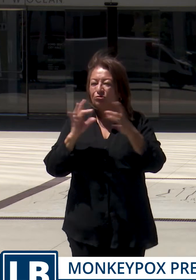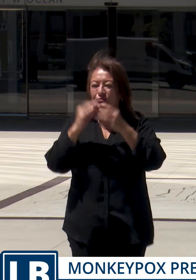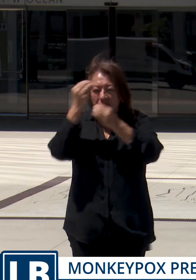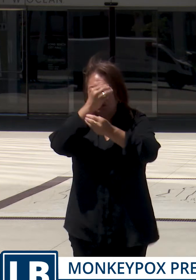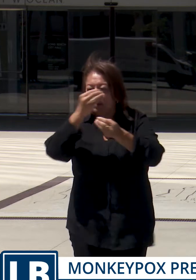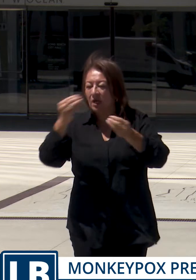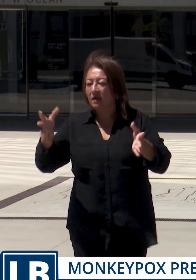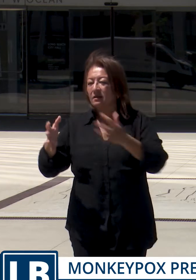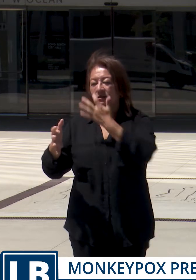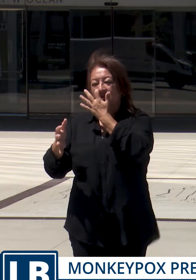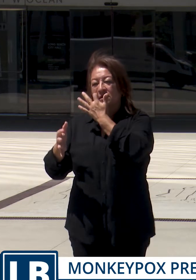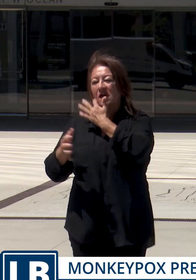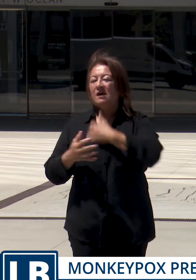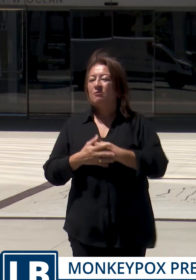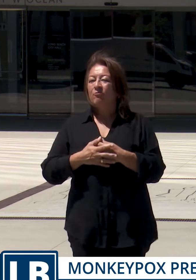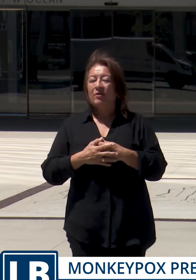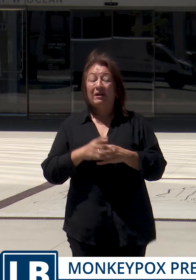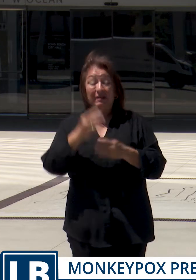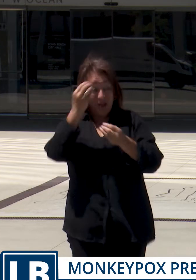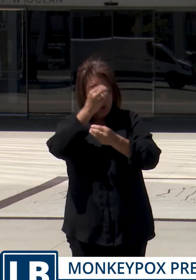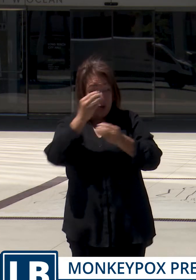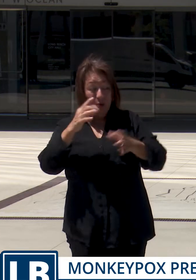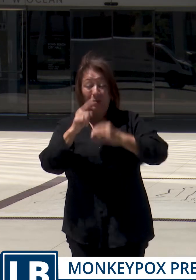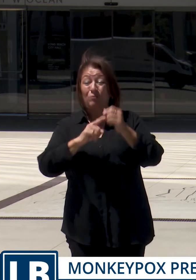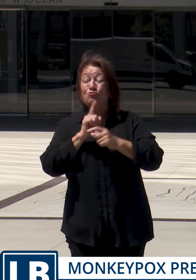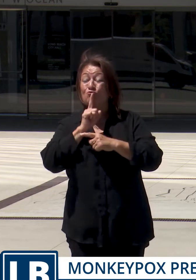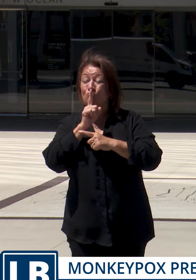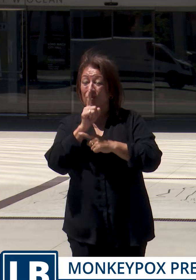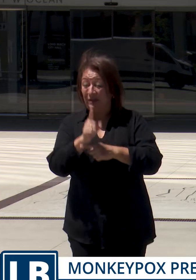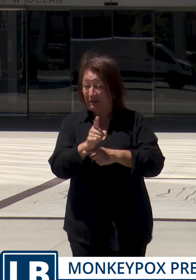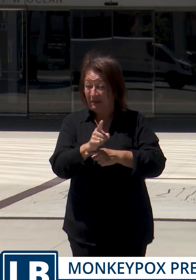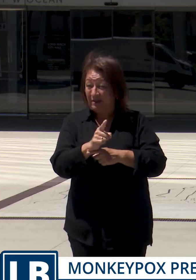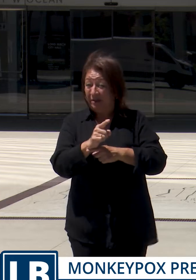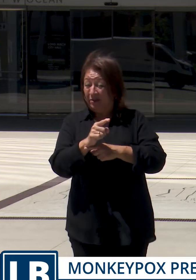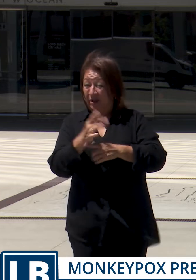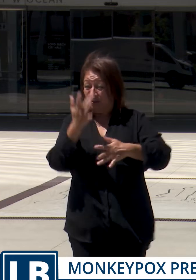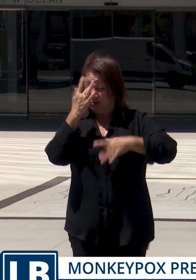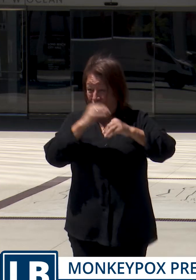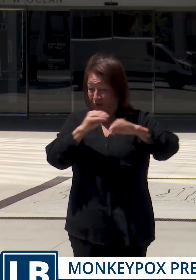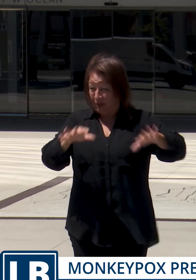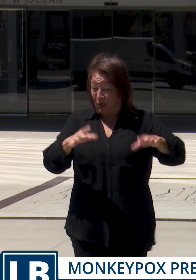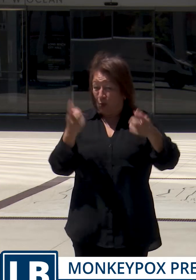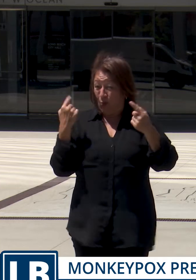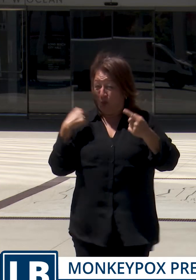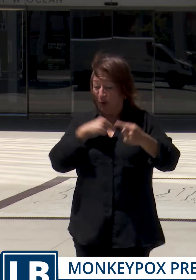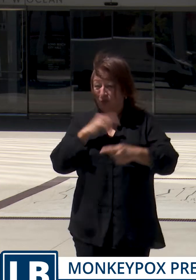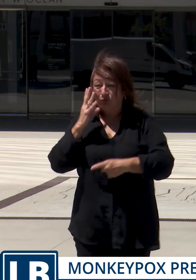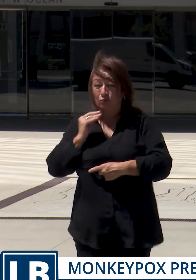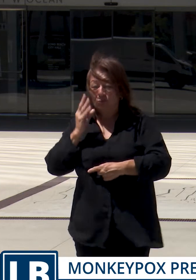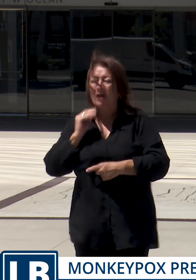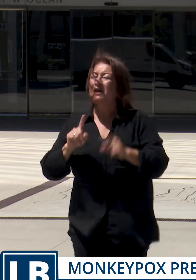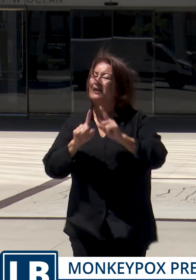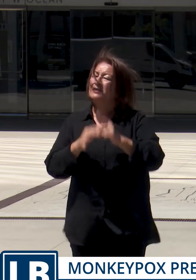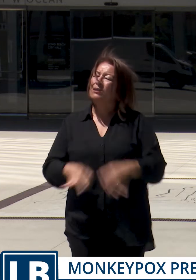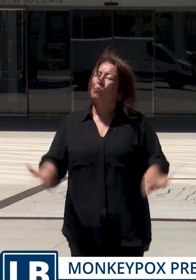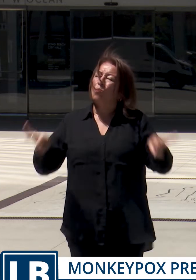reality of the outbreak that we're currently in but it is definitely uh important to realize and